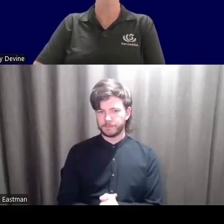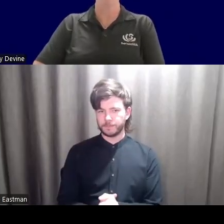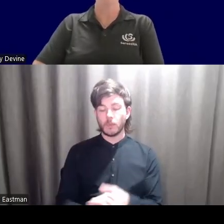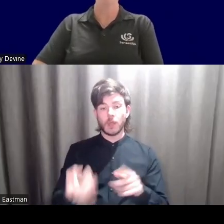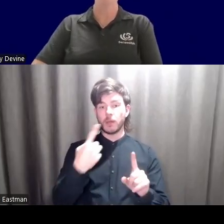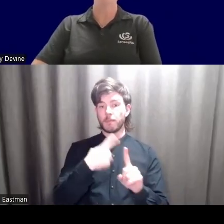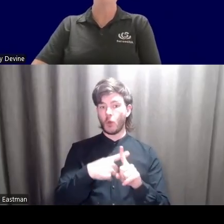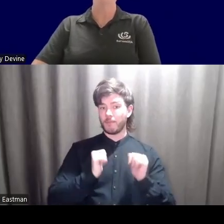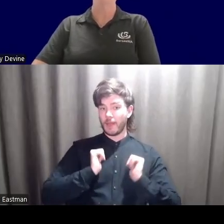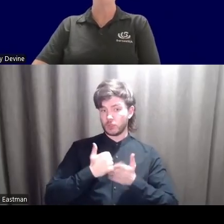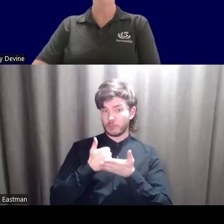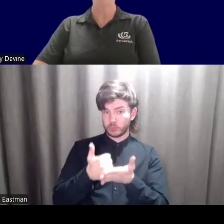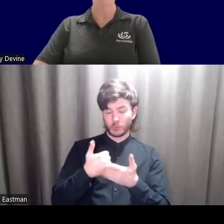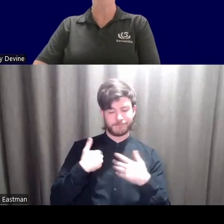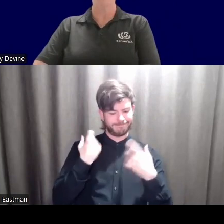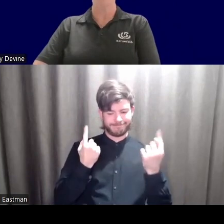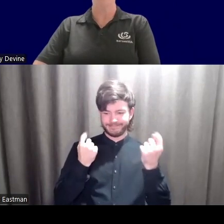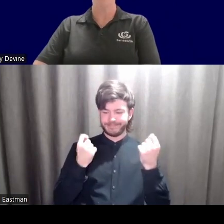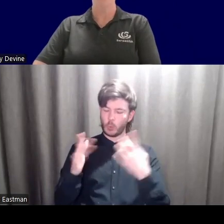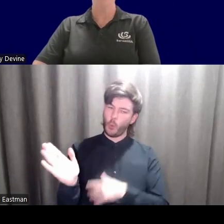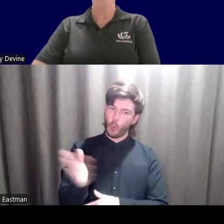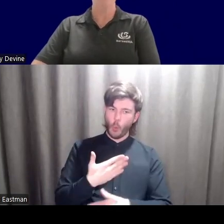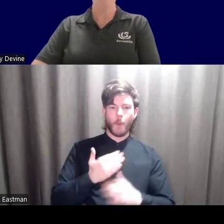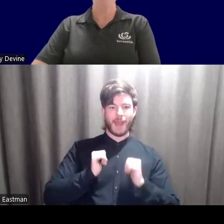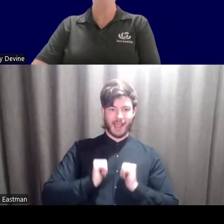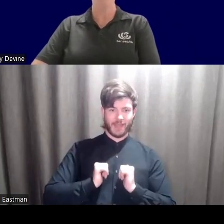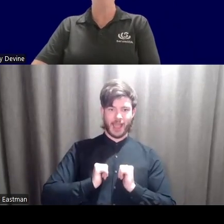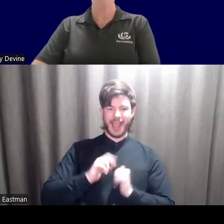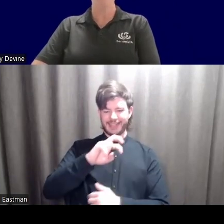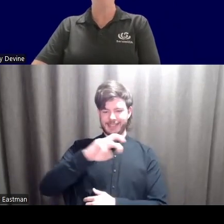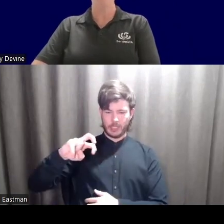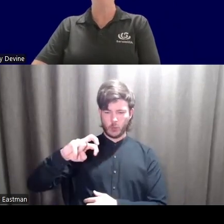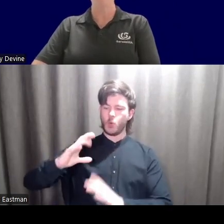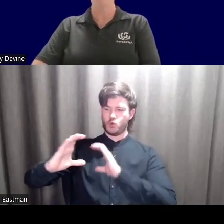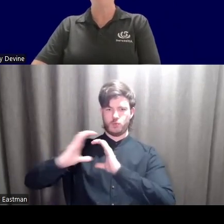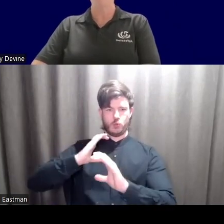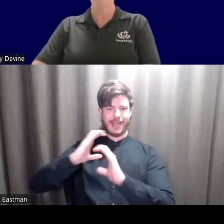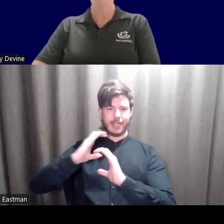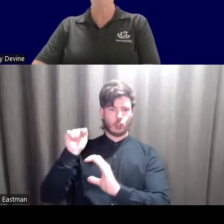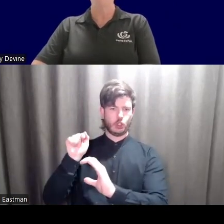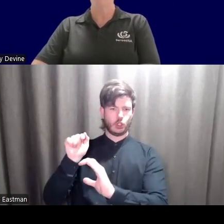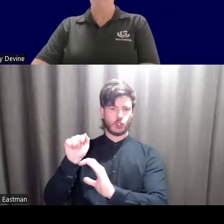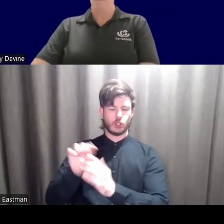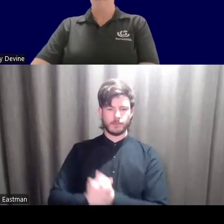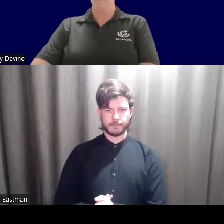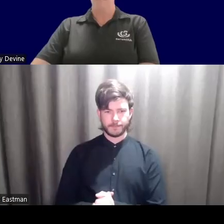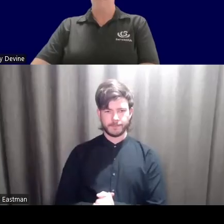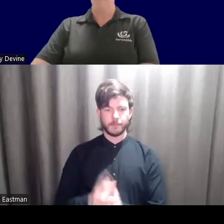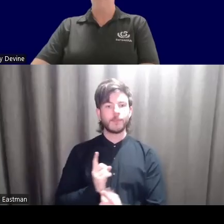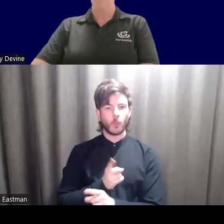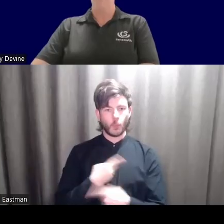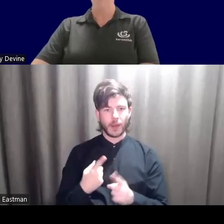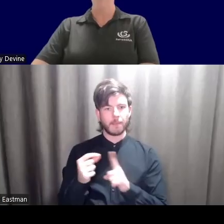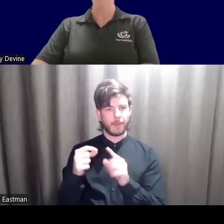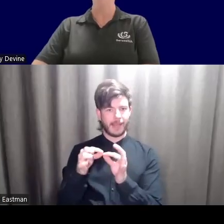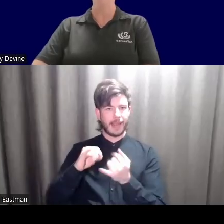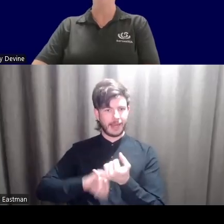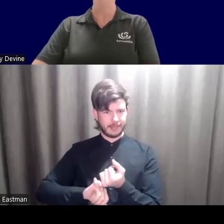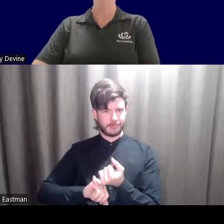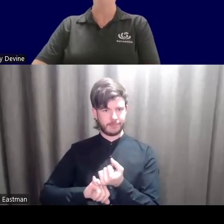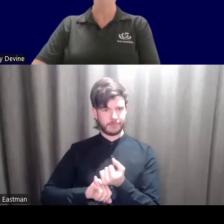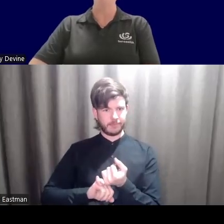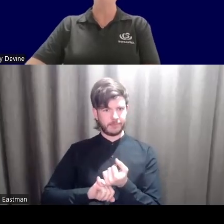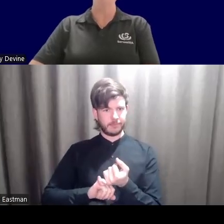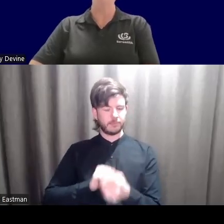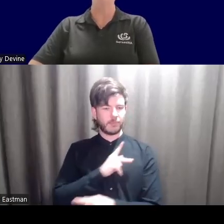that all behaviour is communication. As PBS practitioners, we understand that individuals